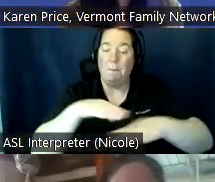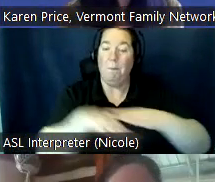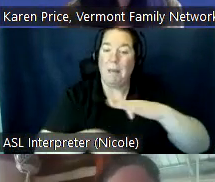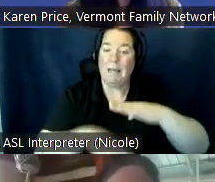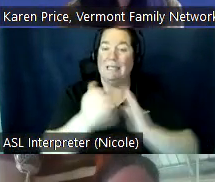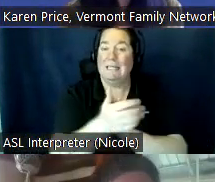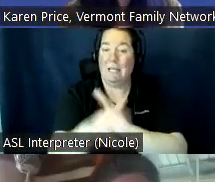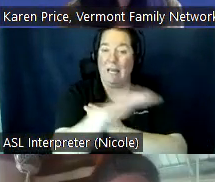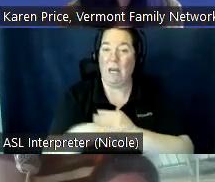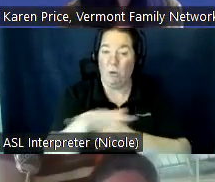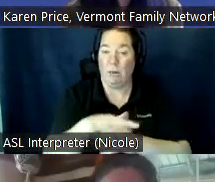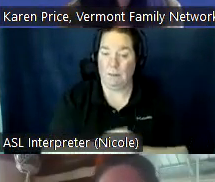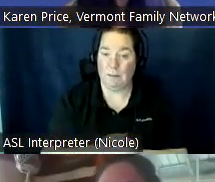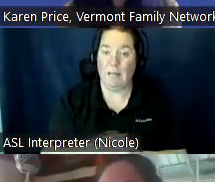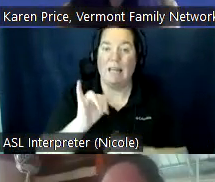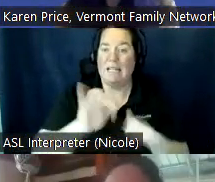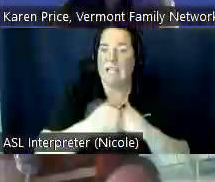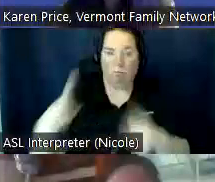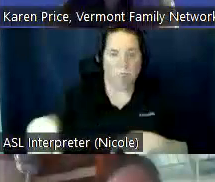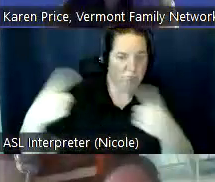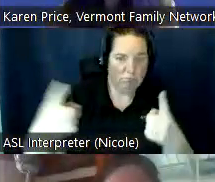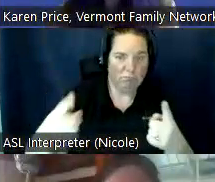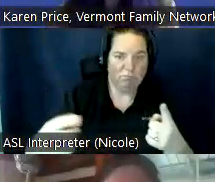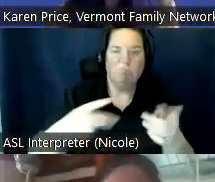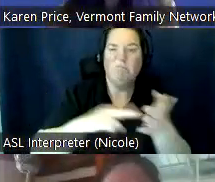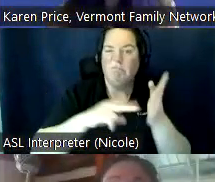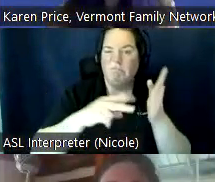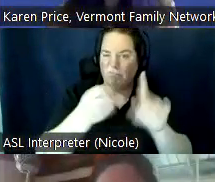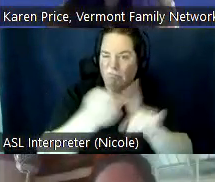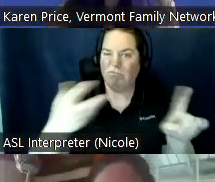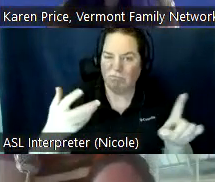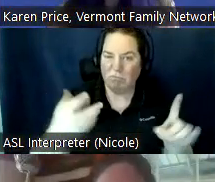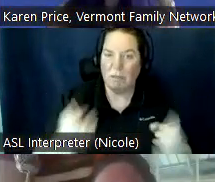adverse effect has been defined, and probably how many of you as parents have heard it during